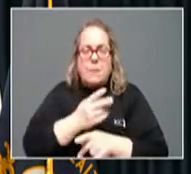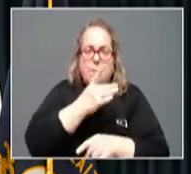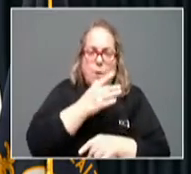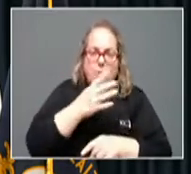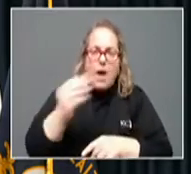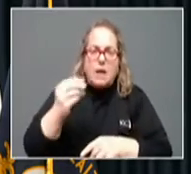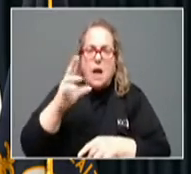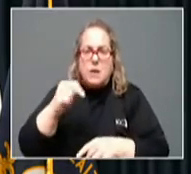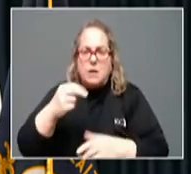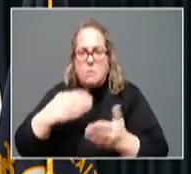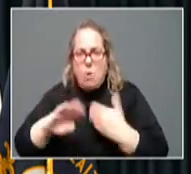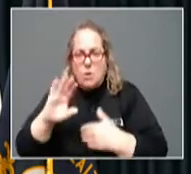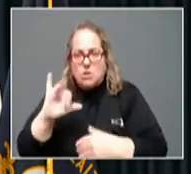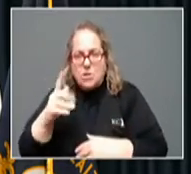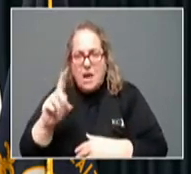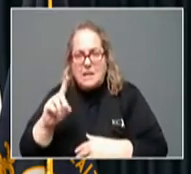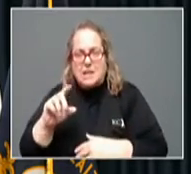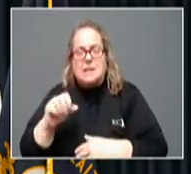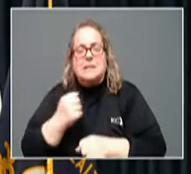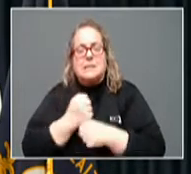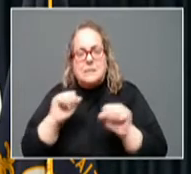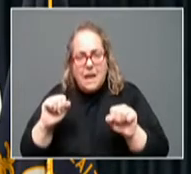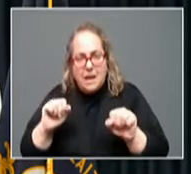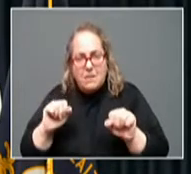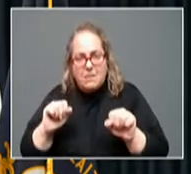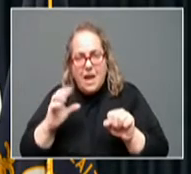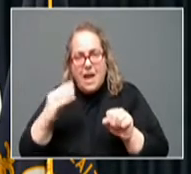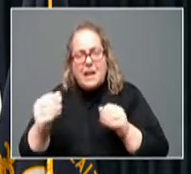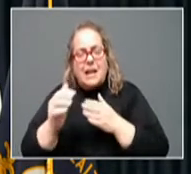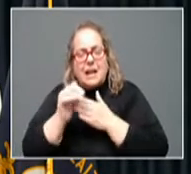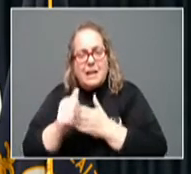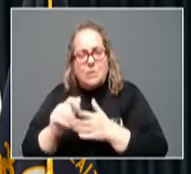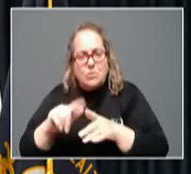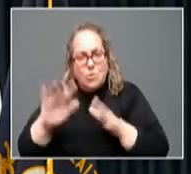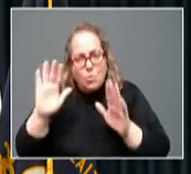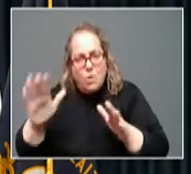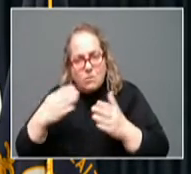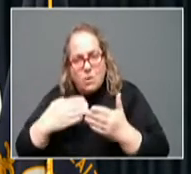and hopefully lead to a wonderful birth and and and a wonderful young childhood